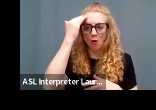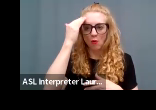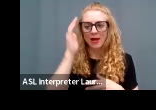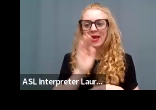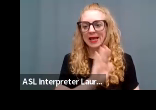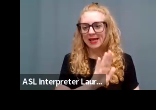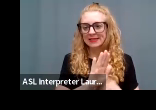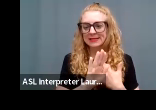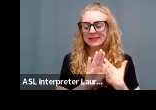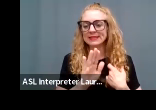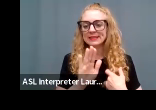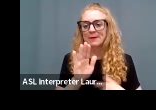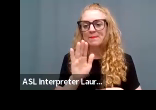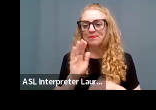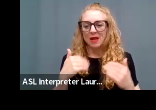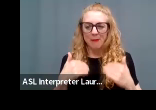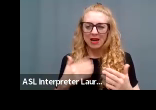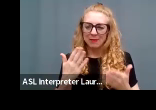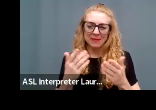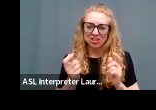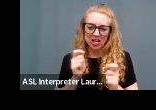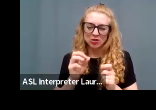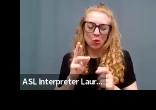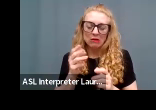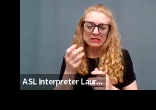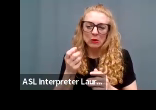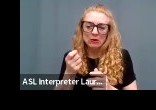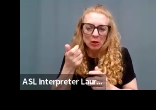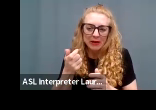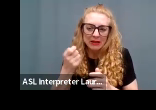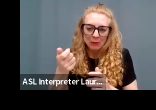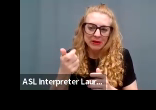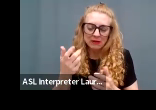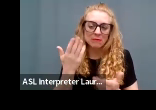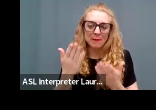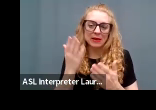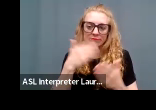condition is changing and it might be so subtle that nobody notices so we can do things like that